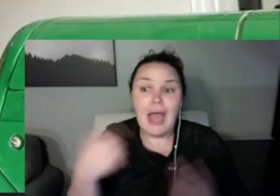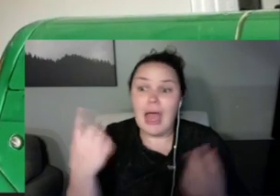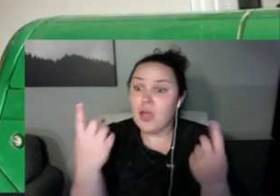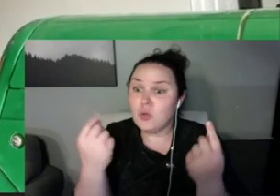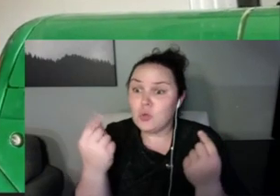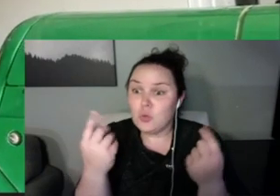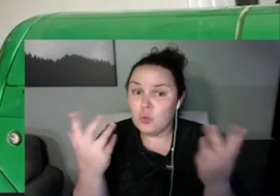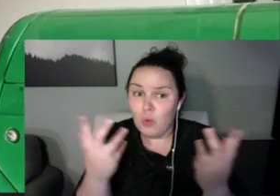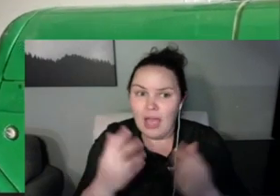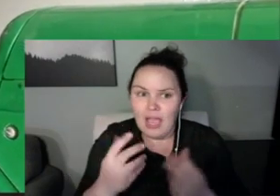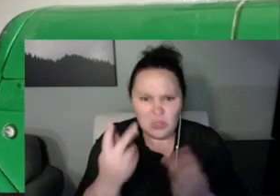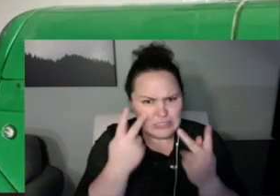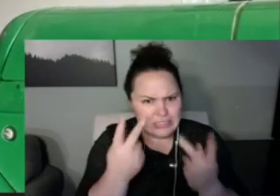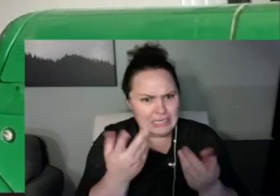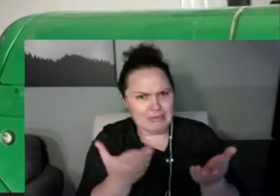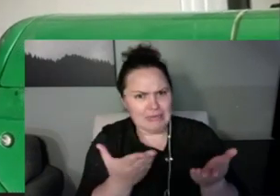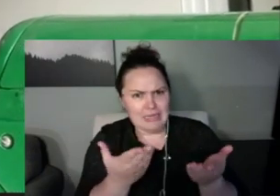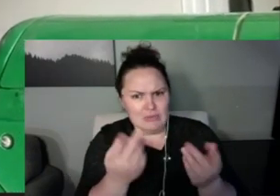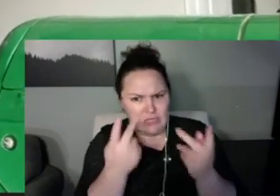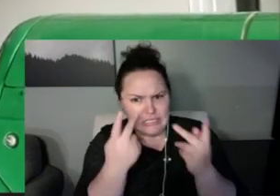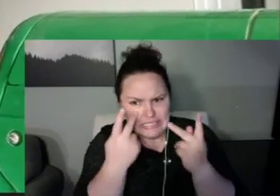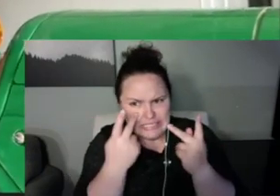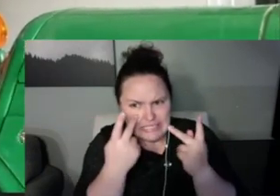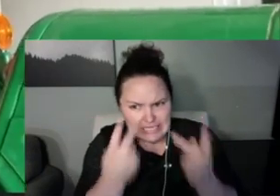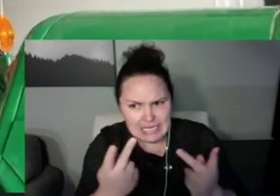I do this as you can see if you can see if you are low vision